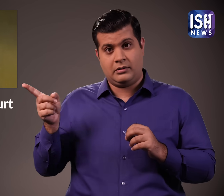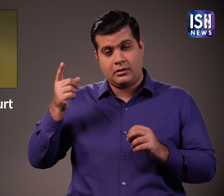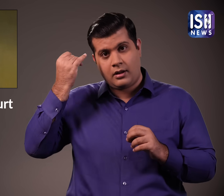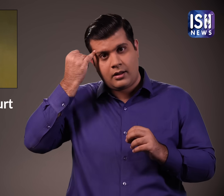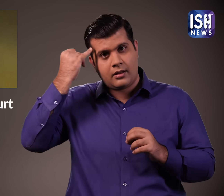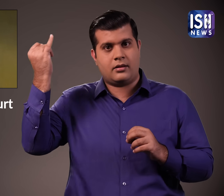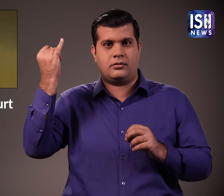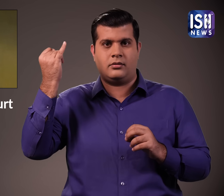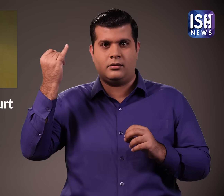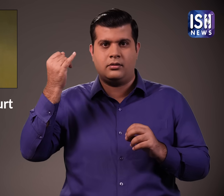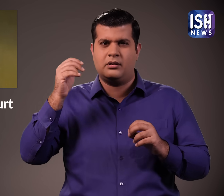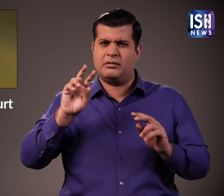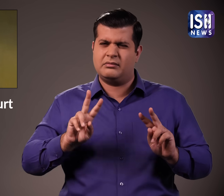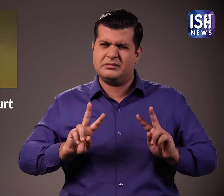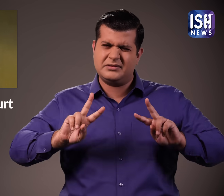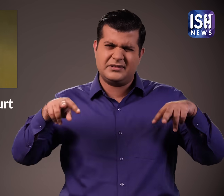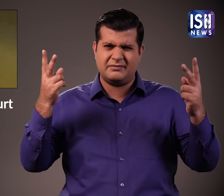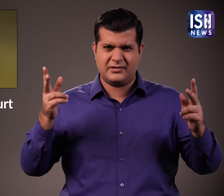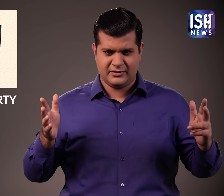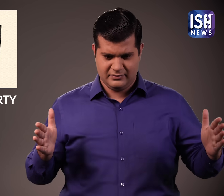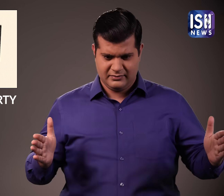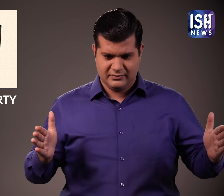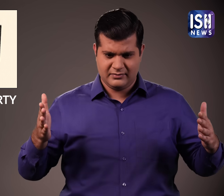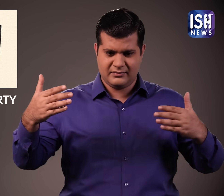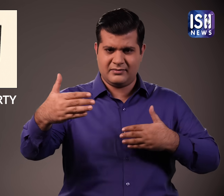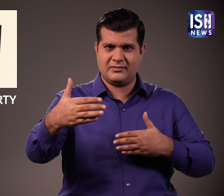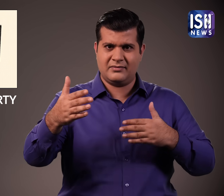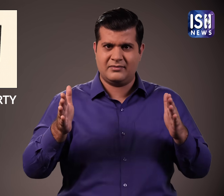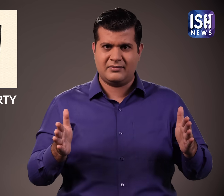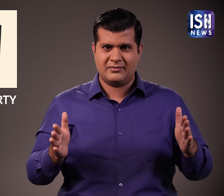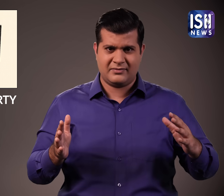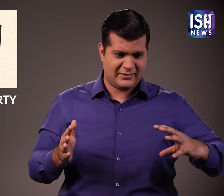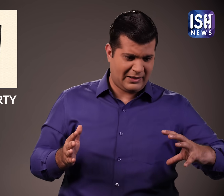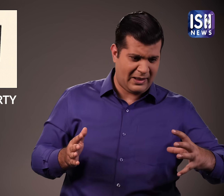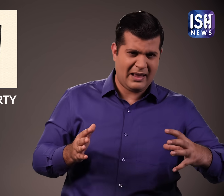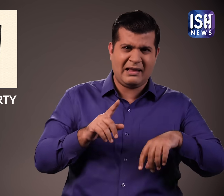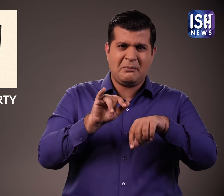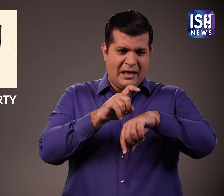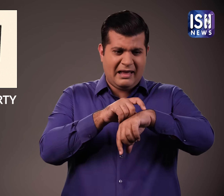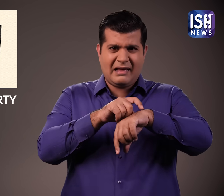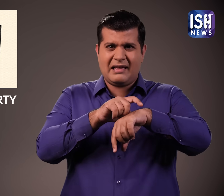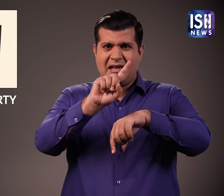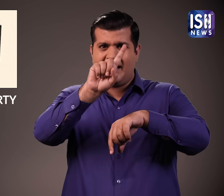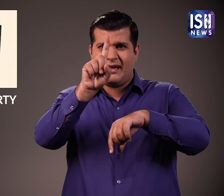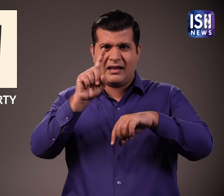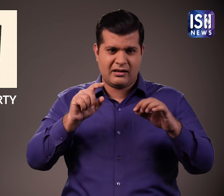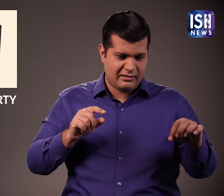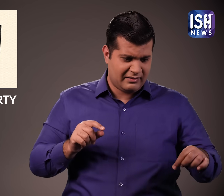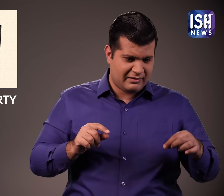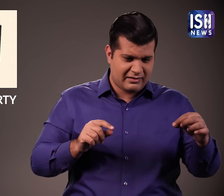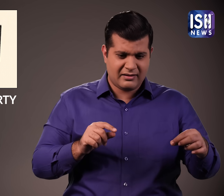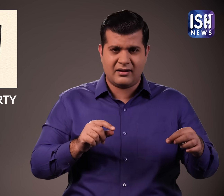He invented a very unique machine called Typographer had a watch like circle and a lever that had to be rotated.